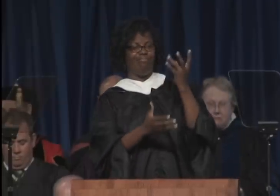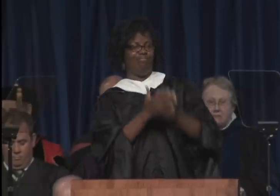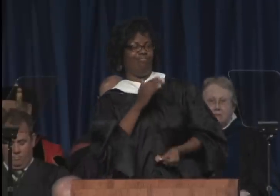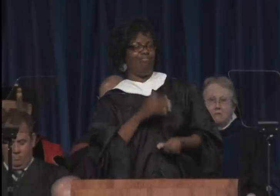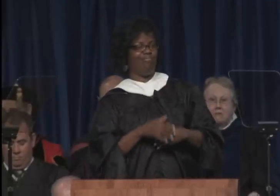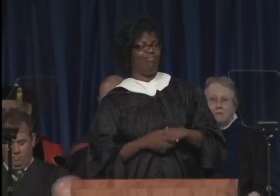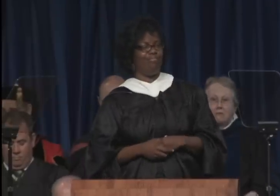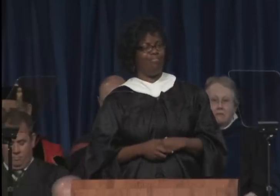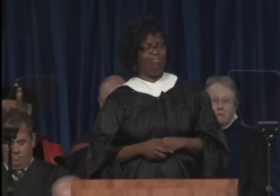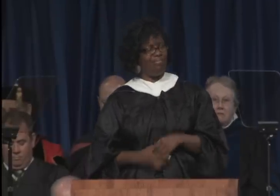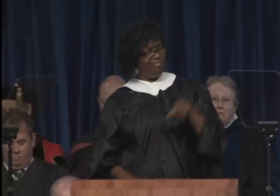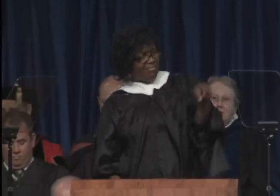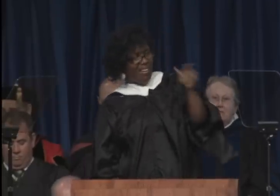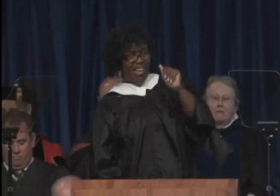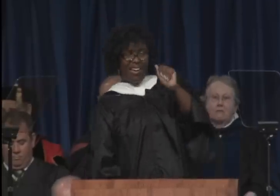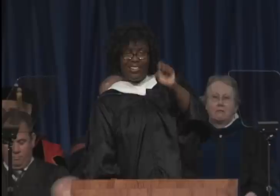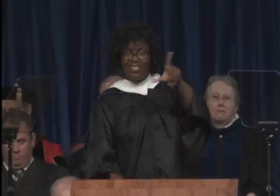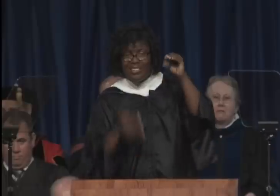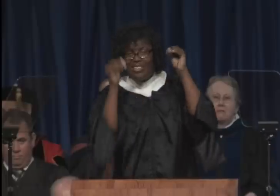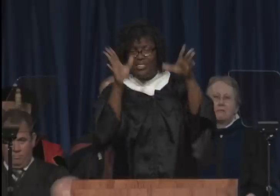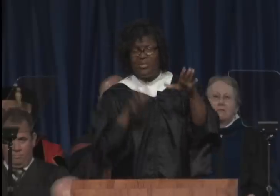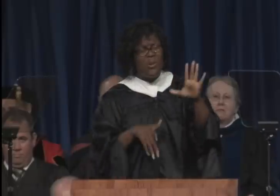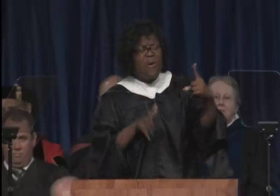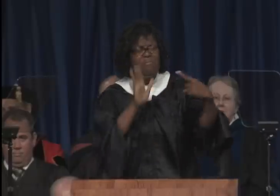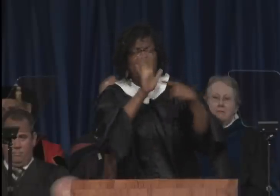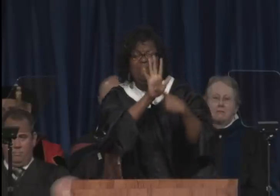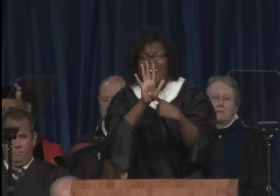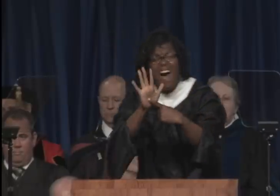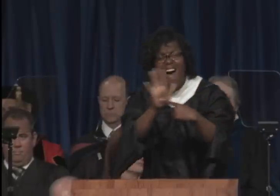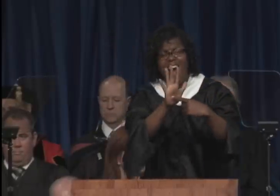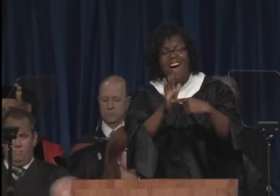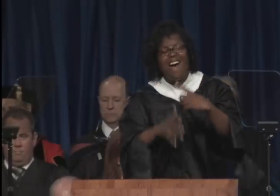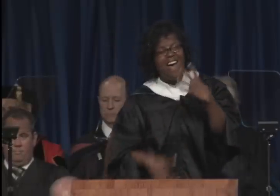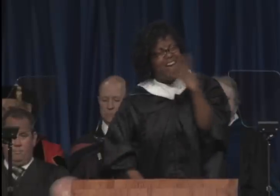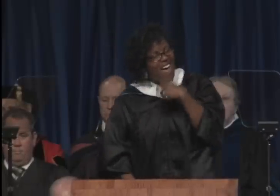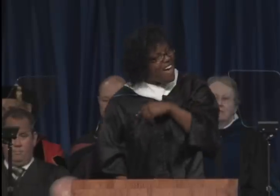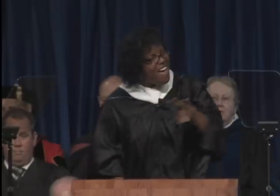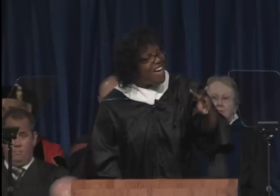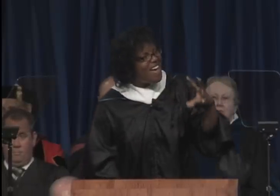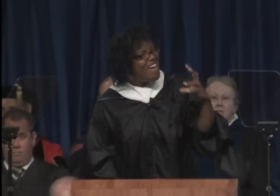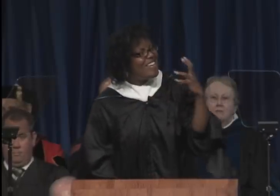is Dr. Nathie Marbury, who recently passed away.